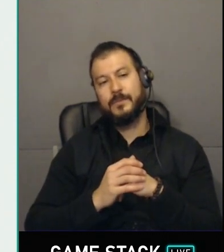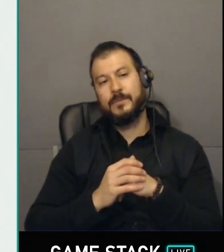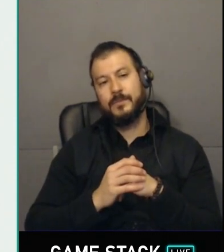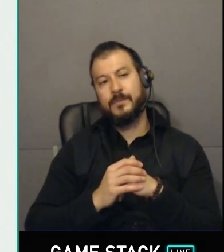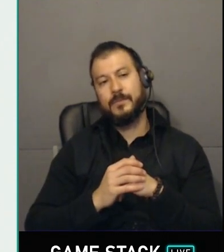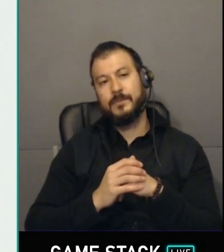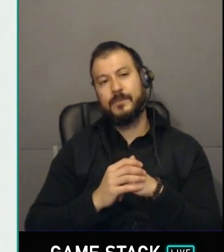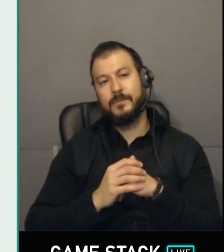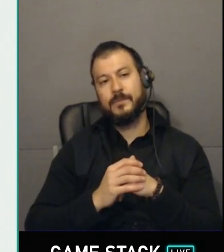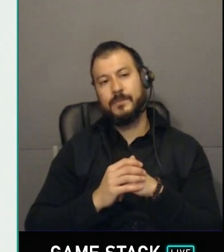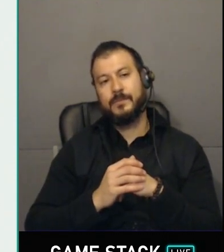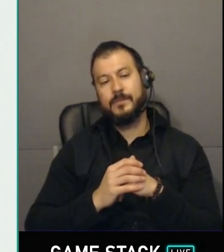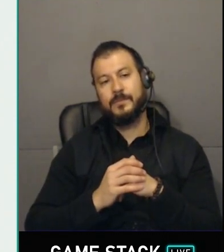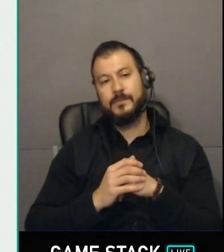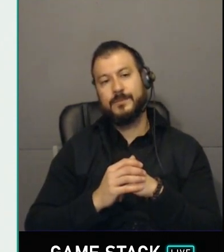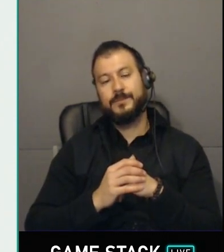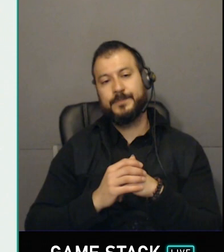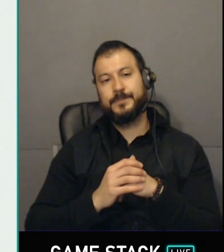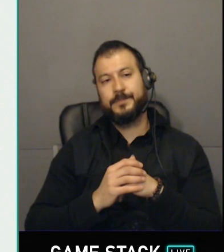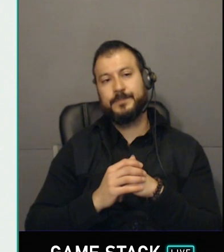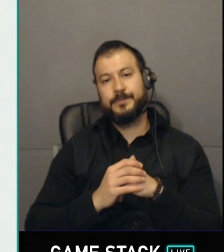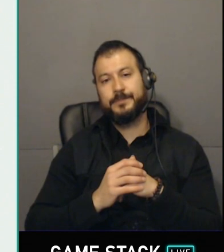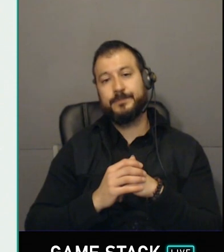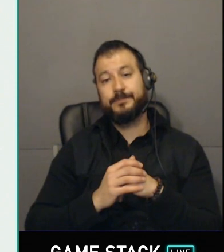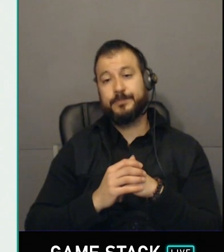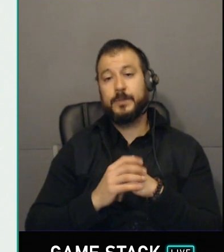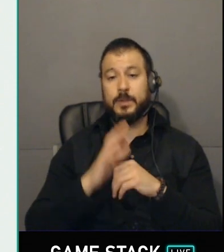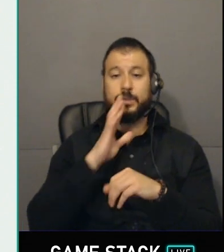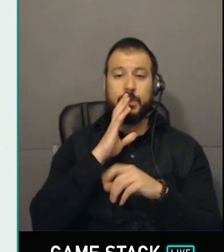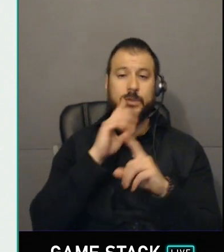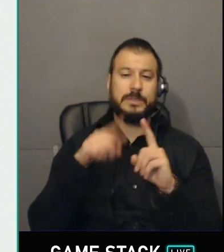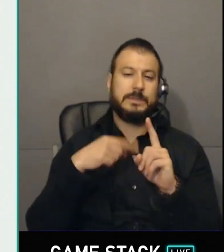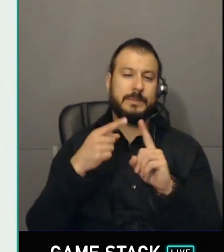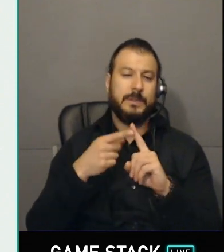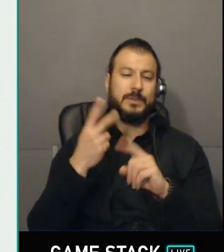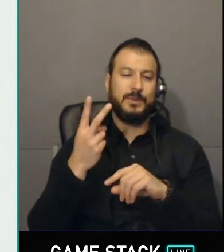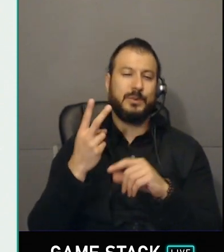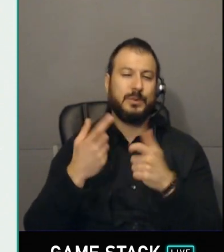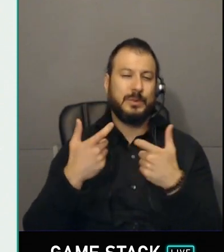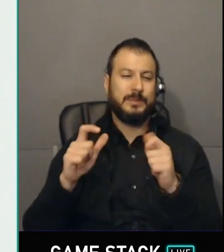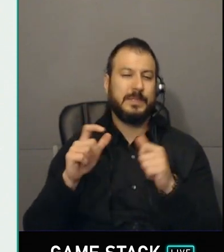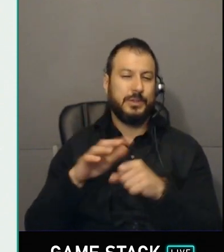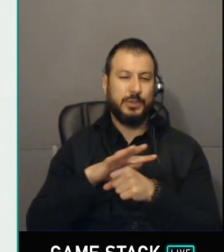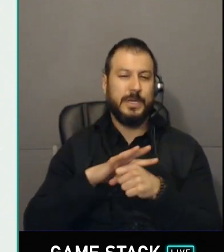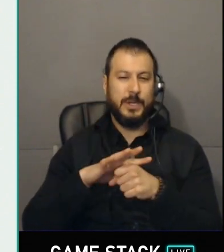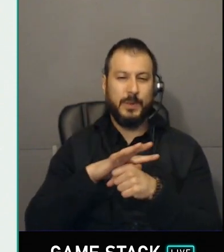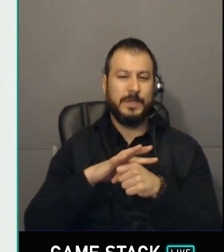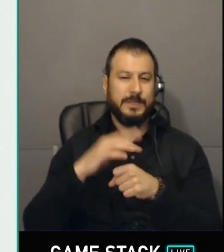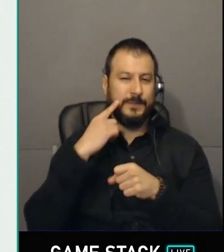So, we’ve talked about two major areas for bringing